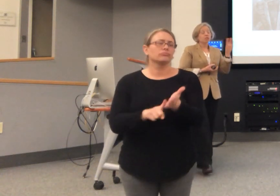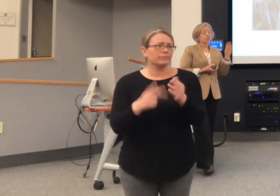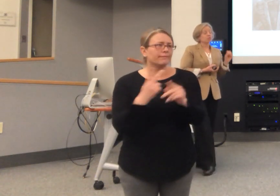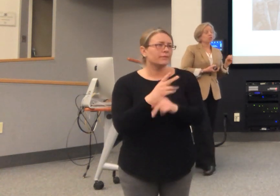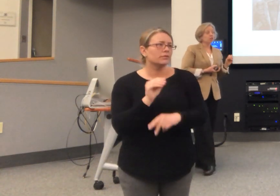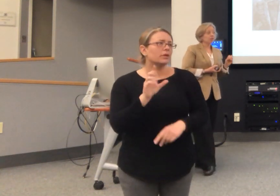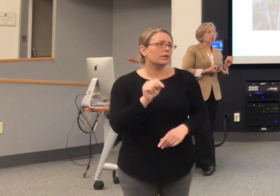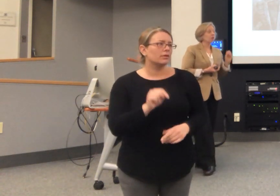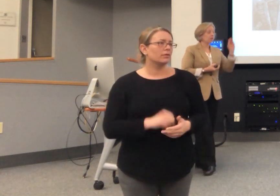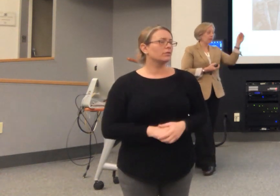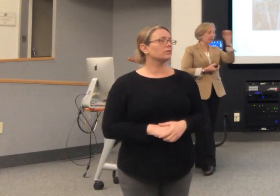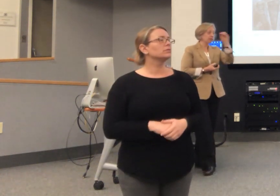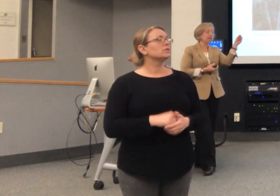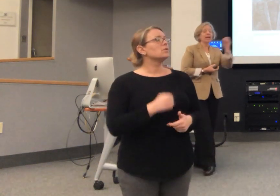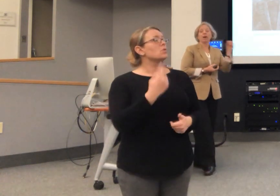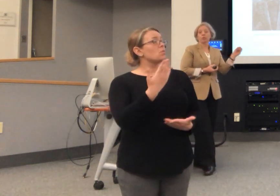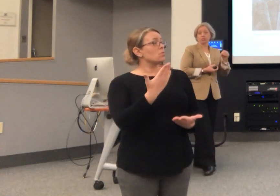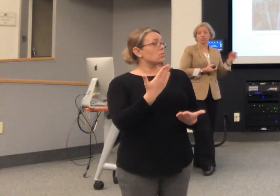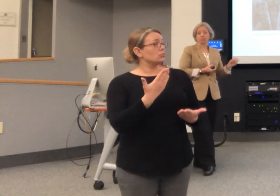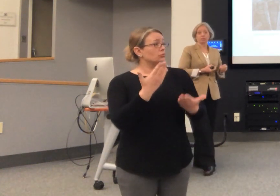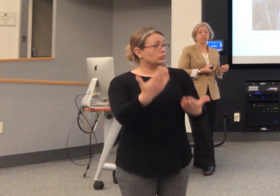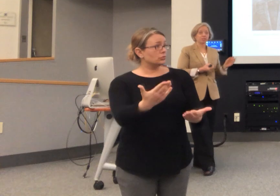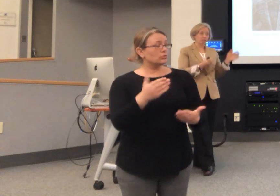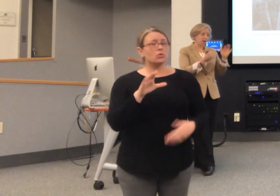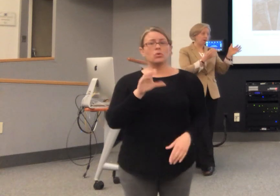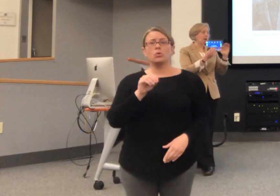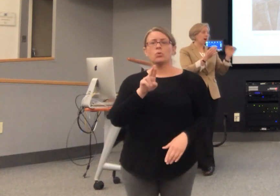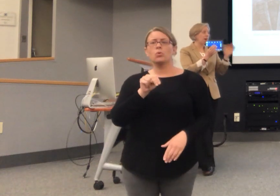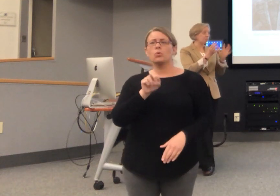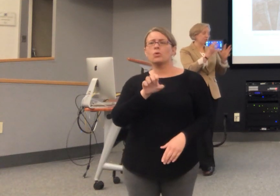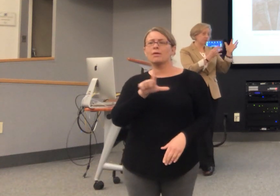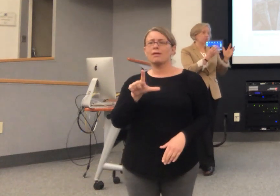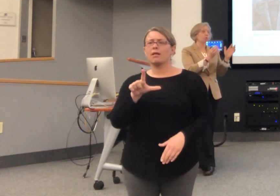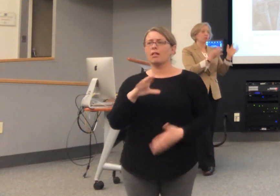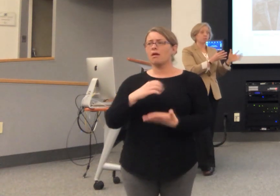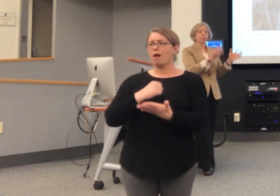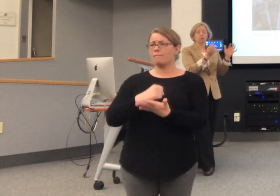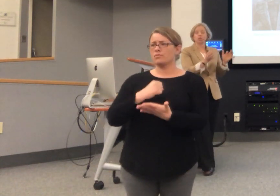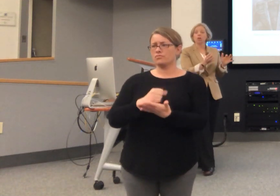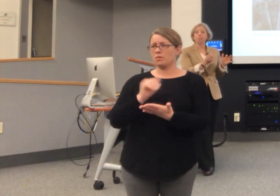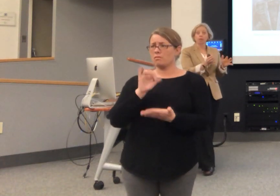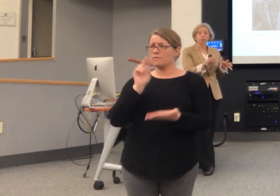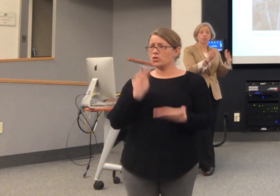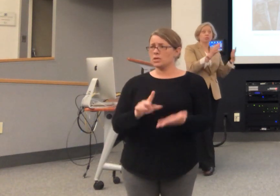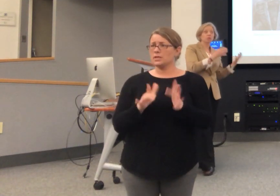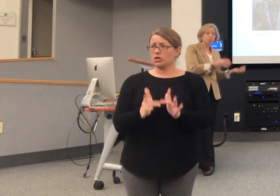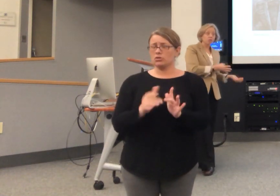there is a chart where they lay out the different option, whether it's published, unpublished,